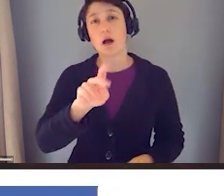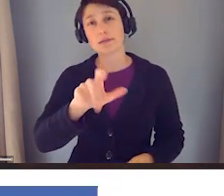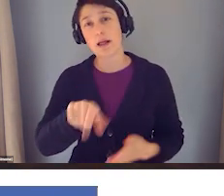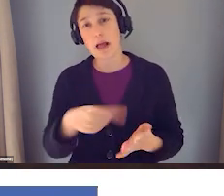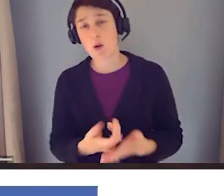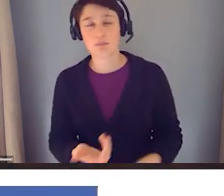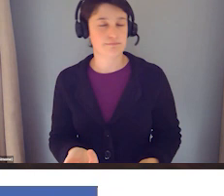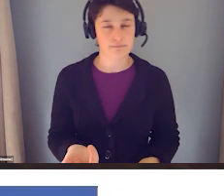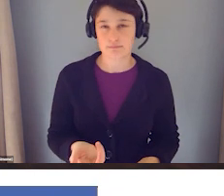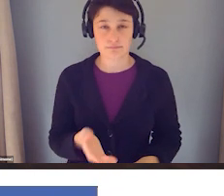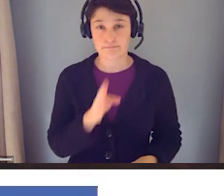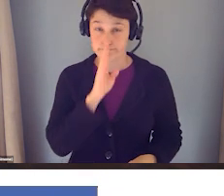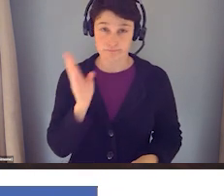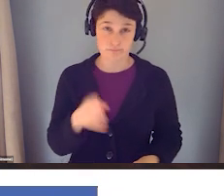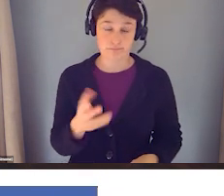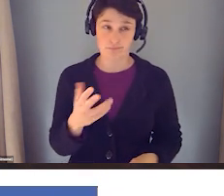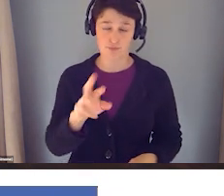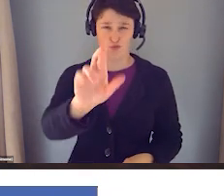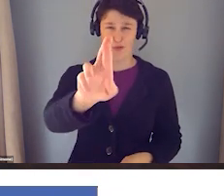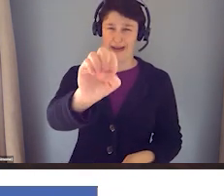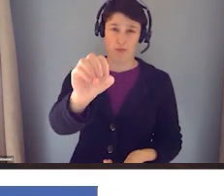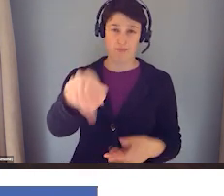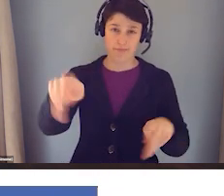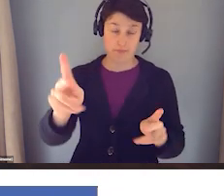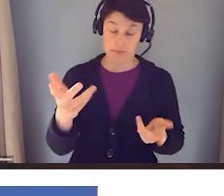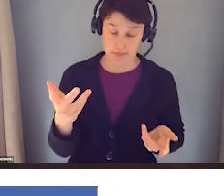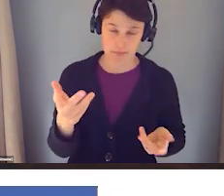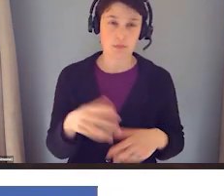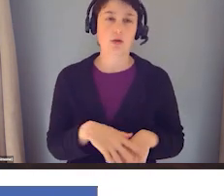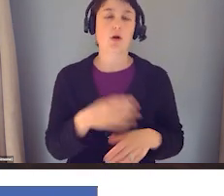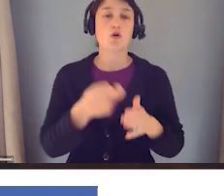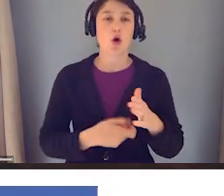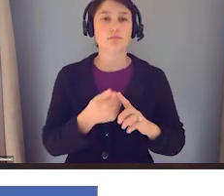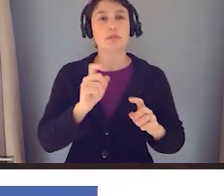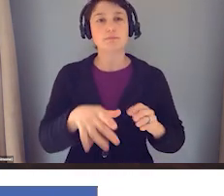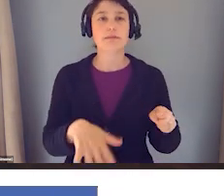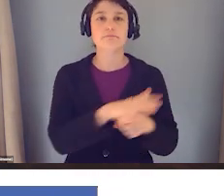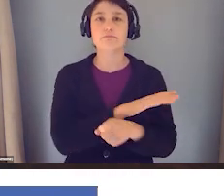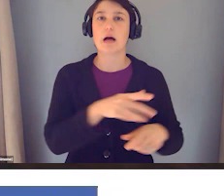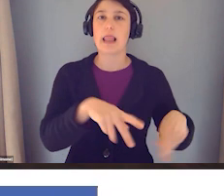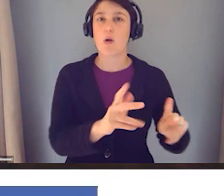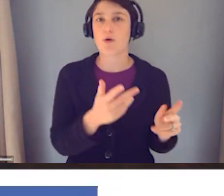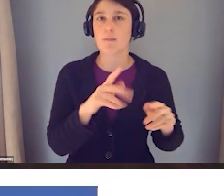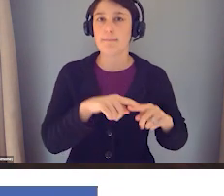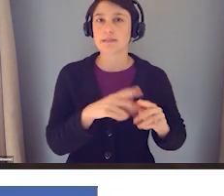So costs must be allowable generally based on the Uniform Guidance, based on the PAPP Guide, all these other things.